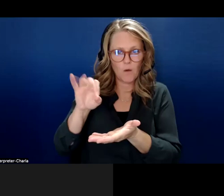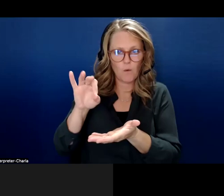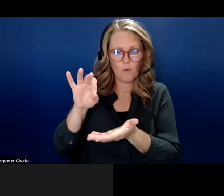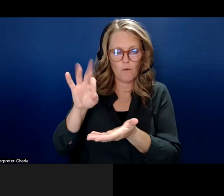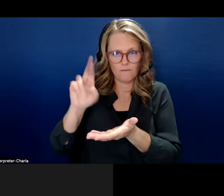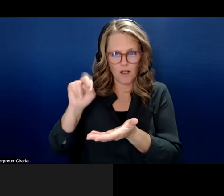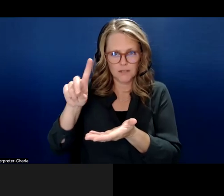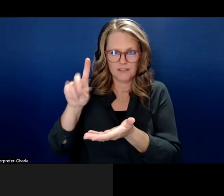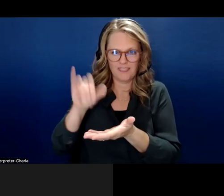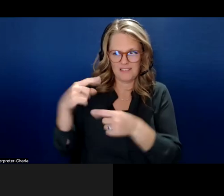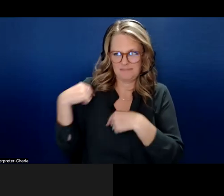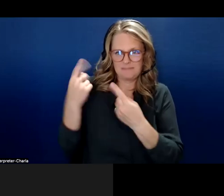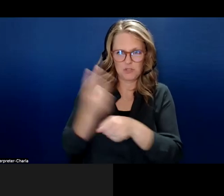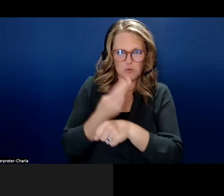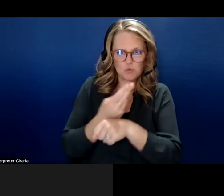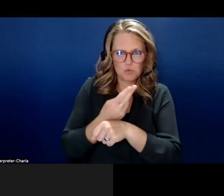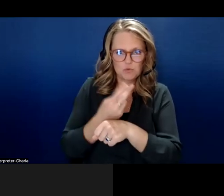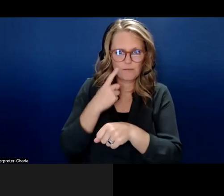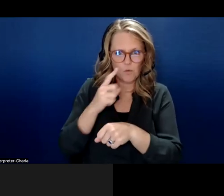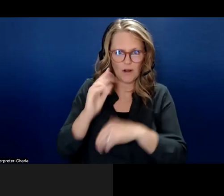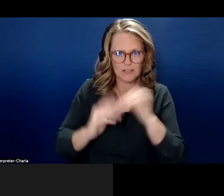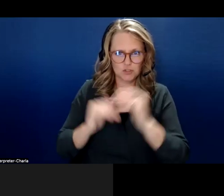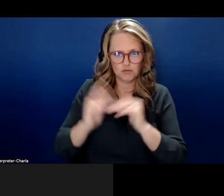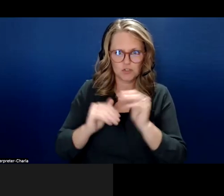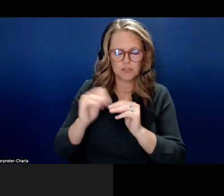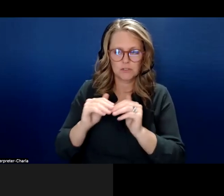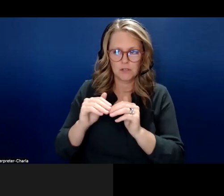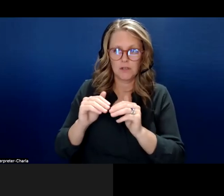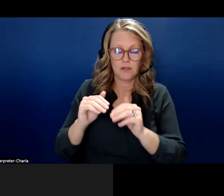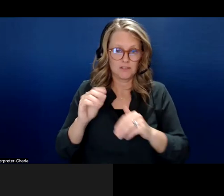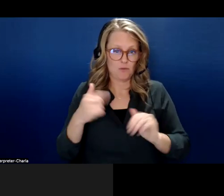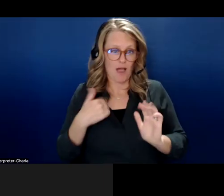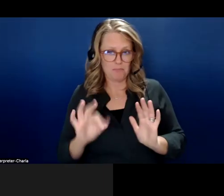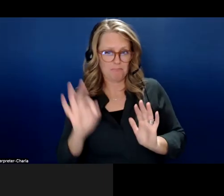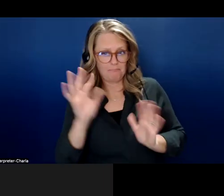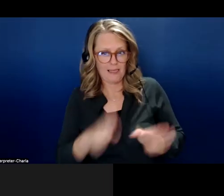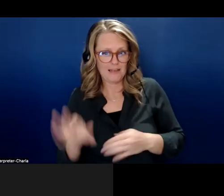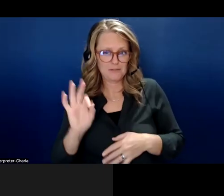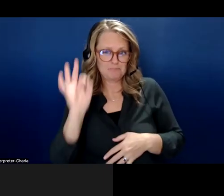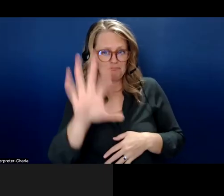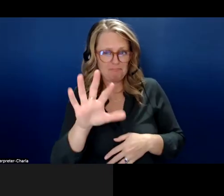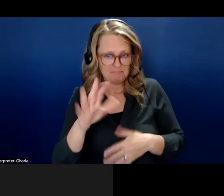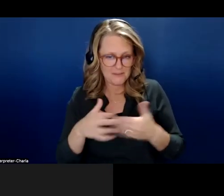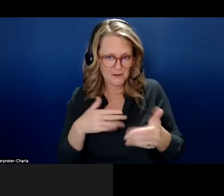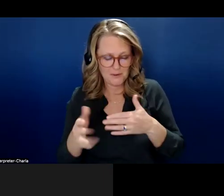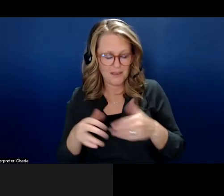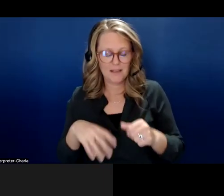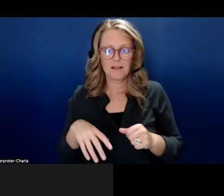And so that's, I guess, I was gonna raise this anyway but, or I thought about raising this,